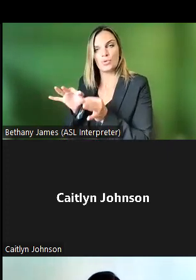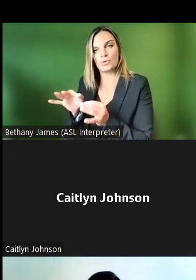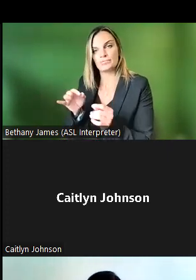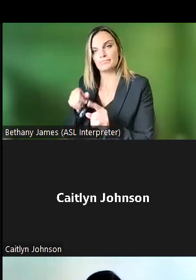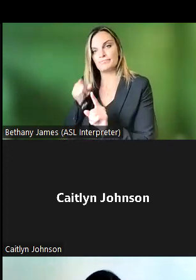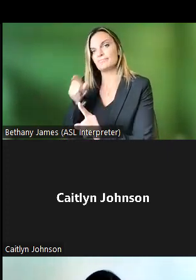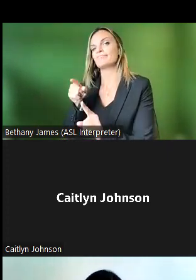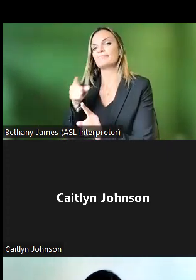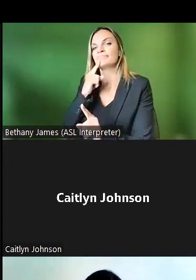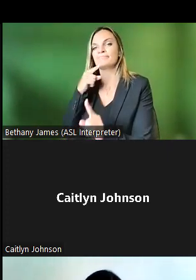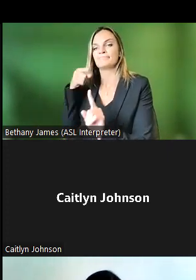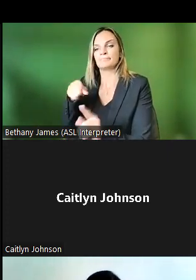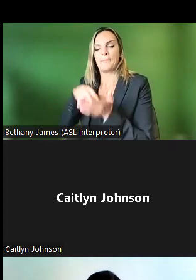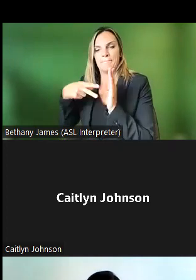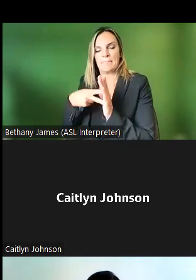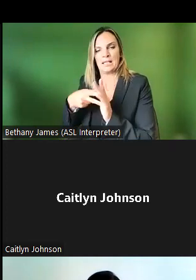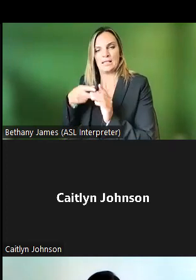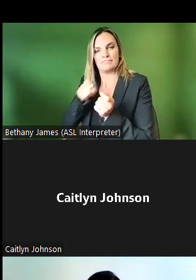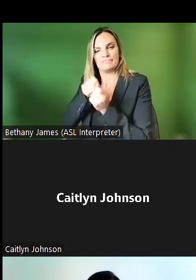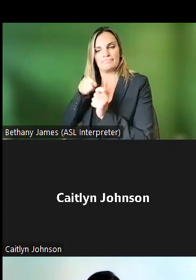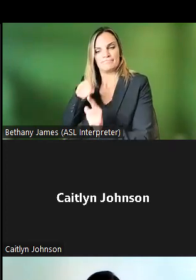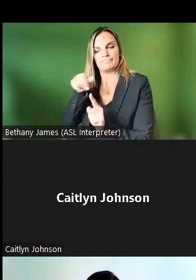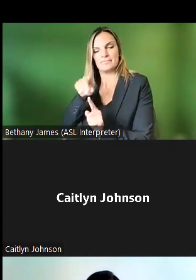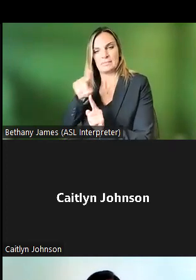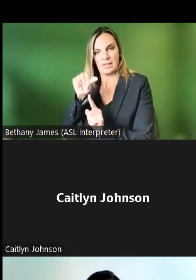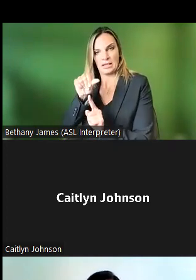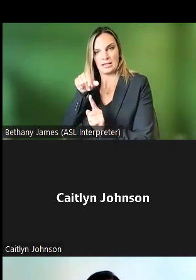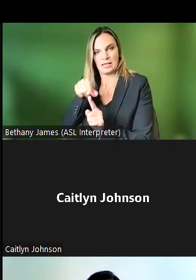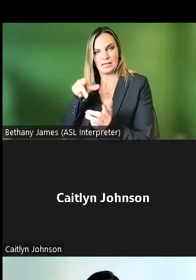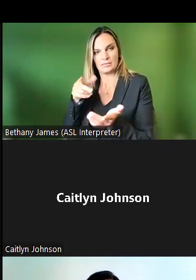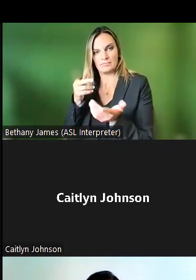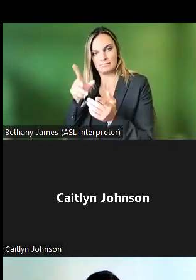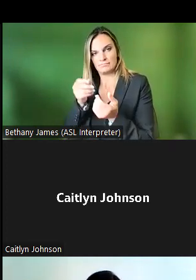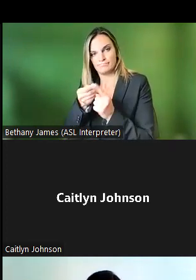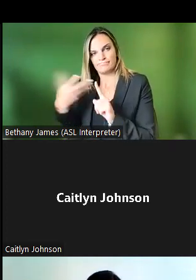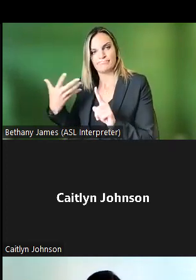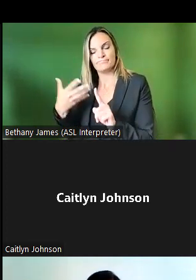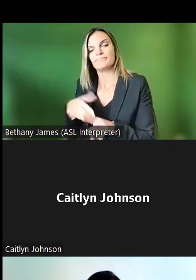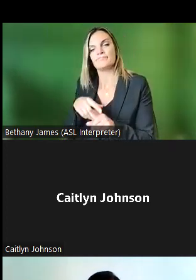what a disability was, and it really stepped away from the intent of the ADA, which is